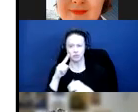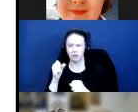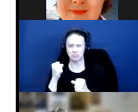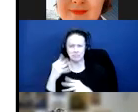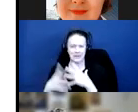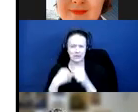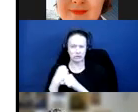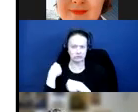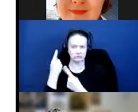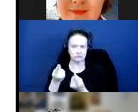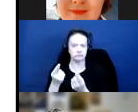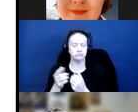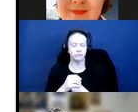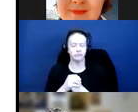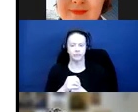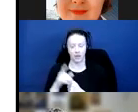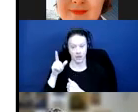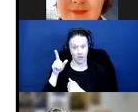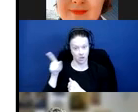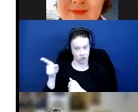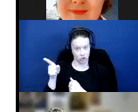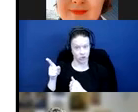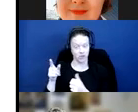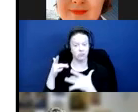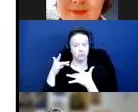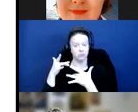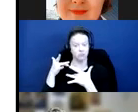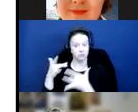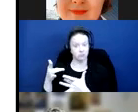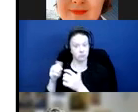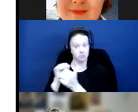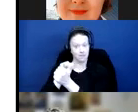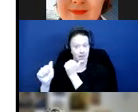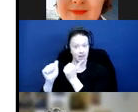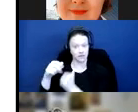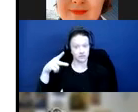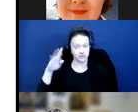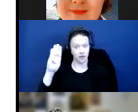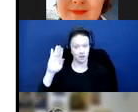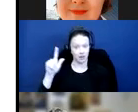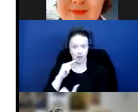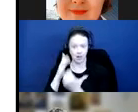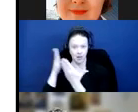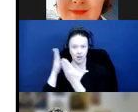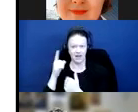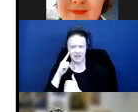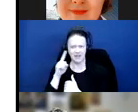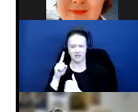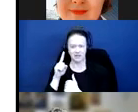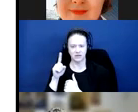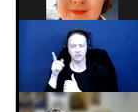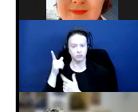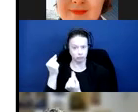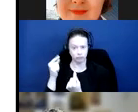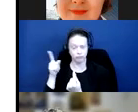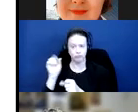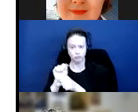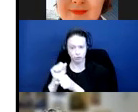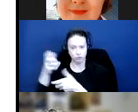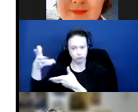She passed a bill just pretty much worked with a legislator,